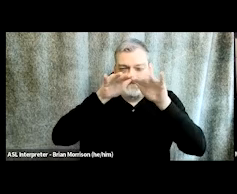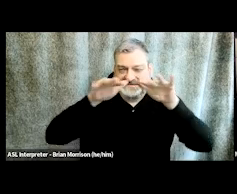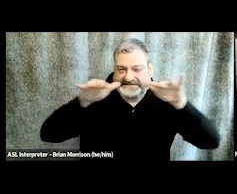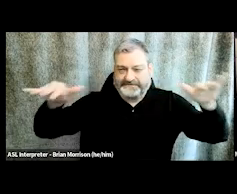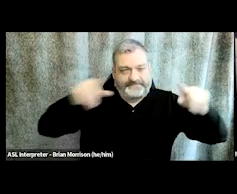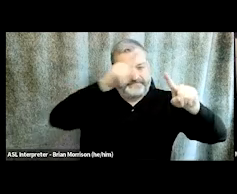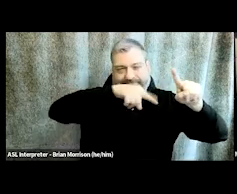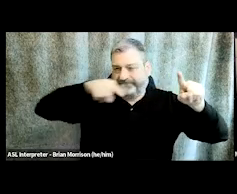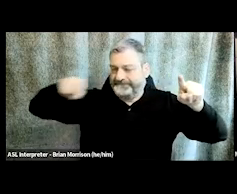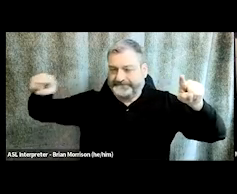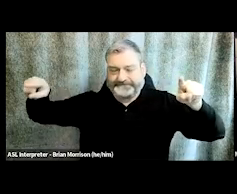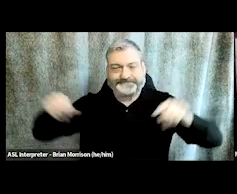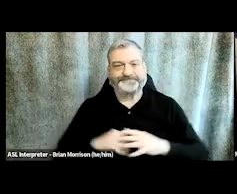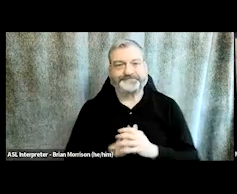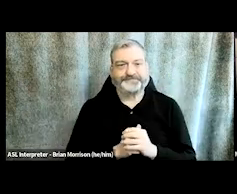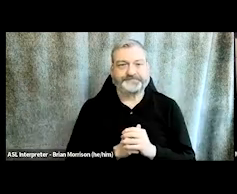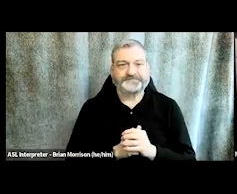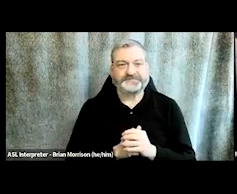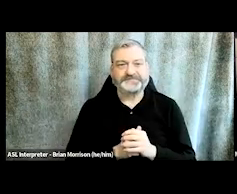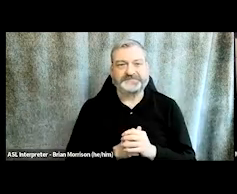Most people, probably, if they don't interact